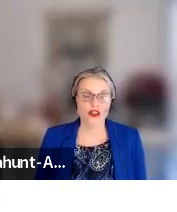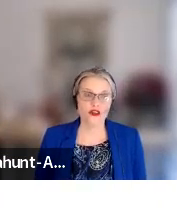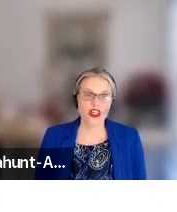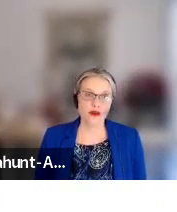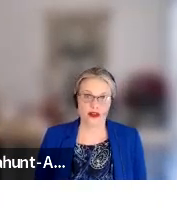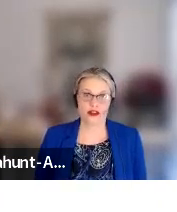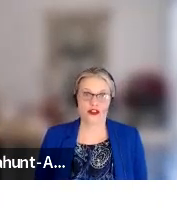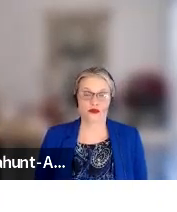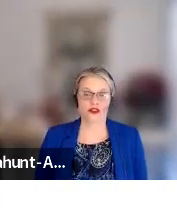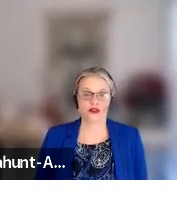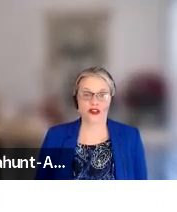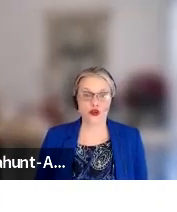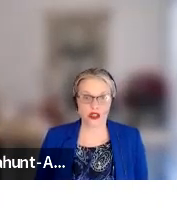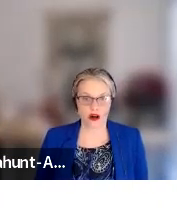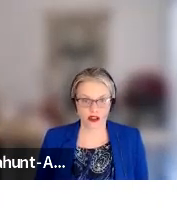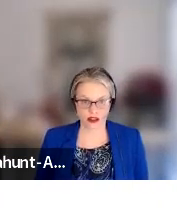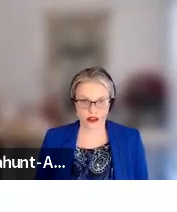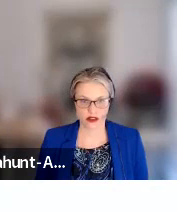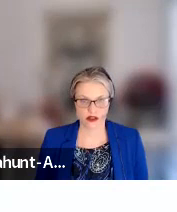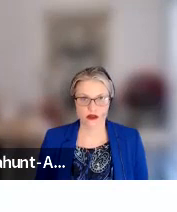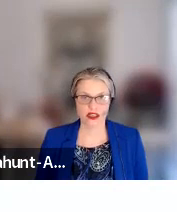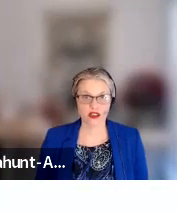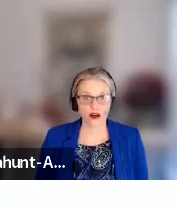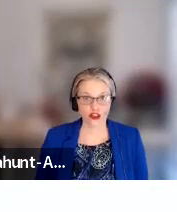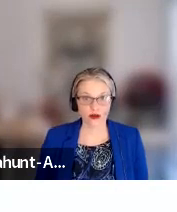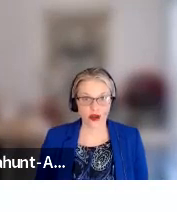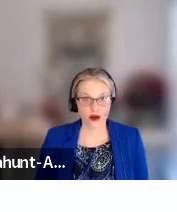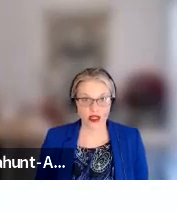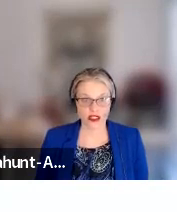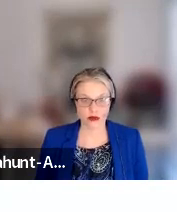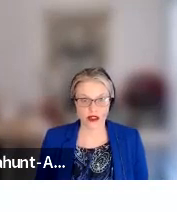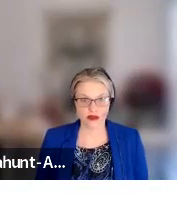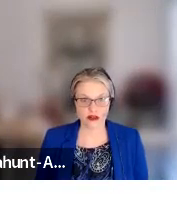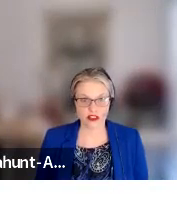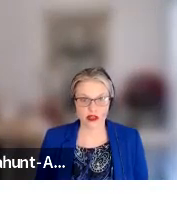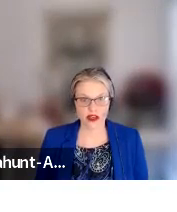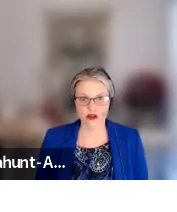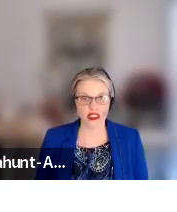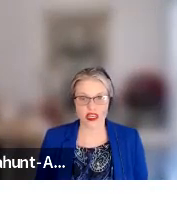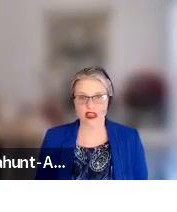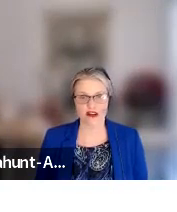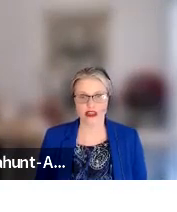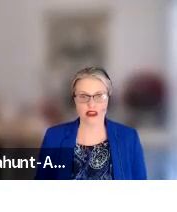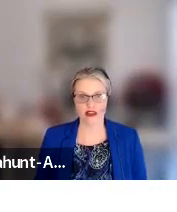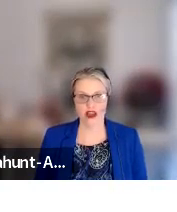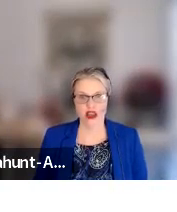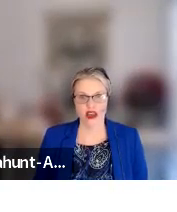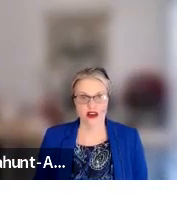When you think about the terms of human costs related to long-term impairment and disability following TBI, you really can't calculate these.